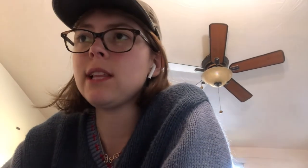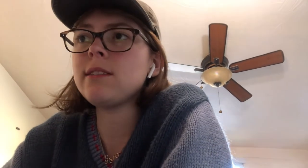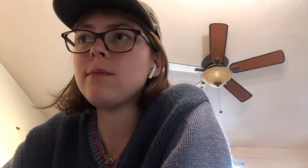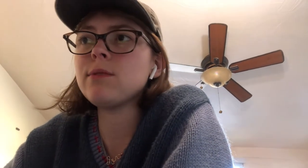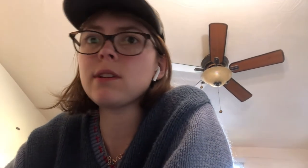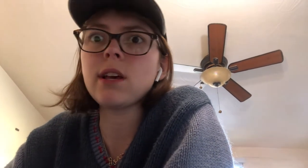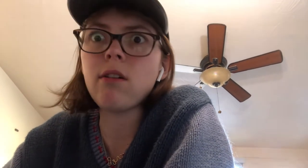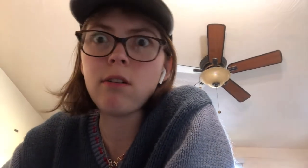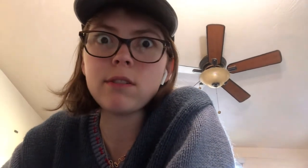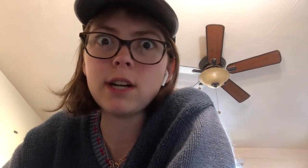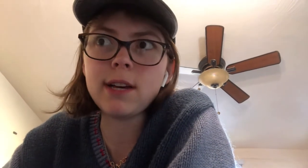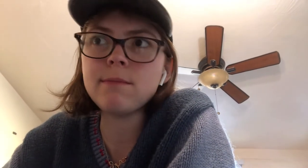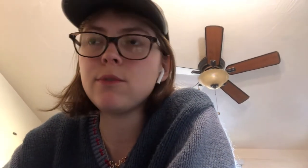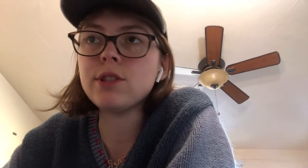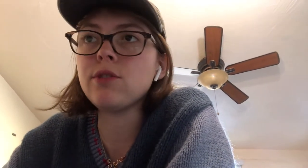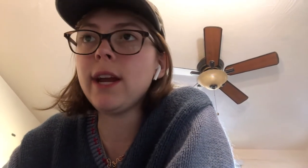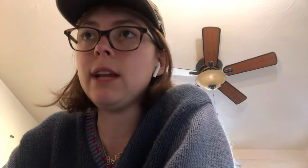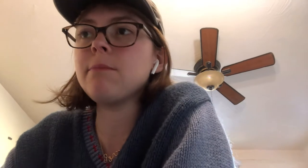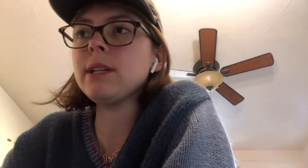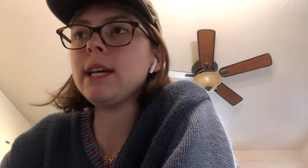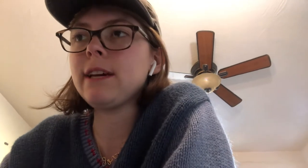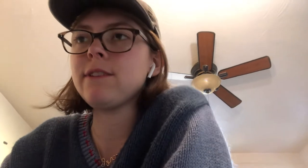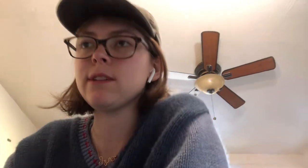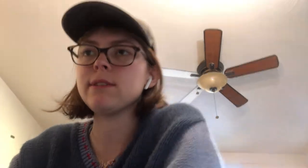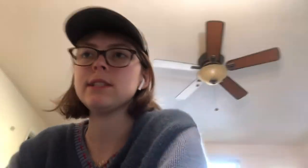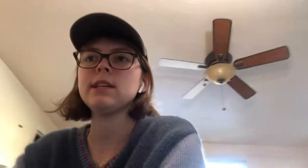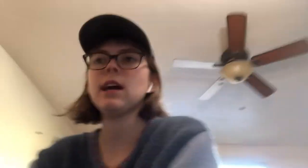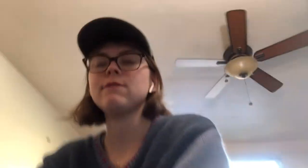listen to music like all the time which is great but like i feel like recently i've just